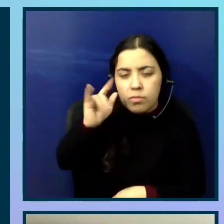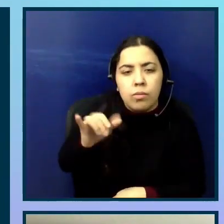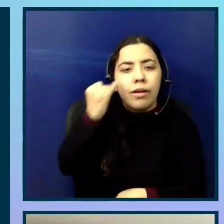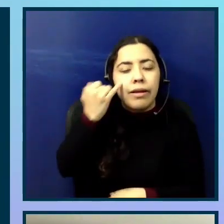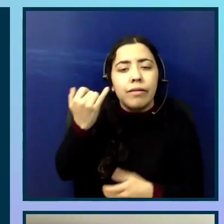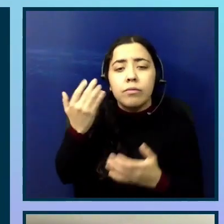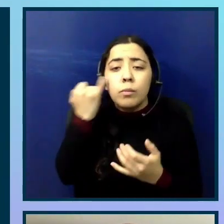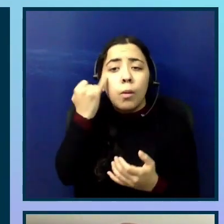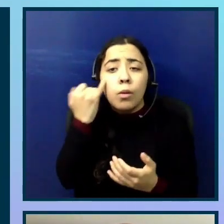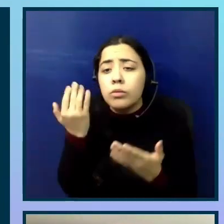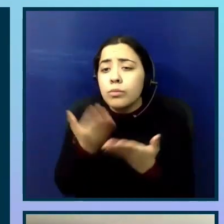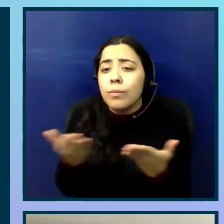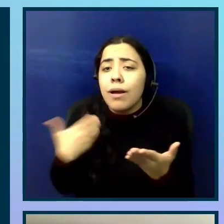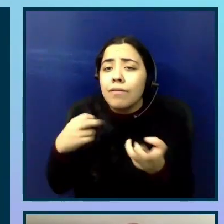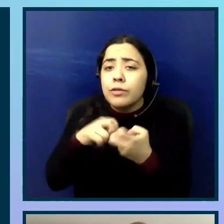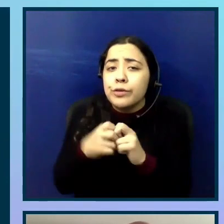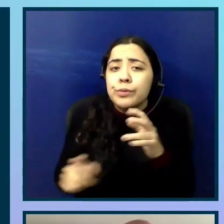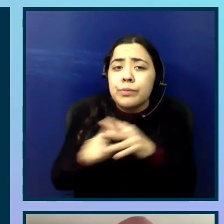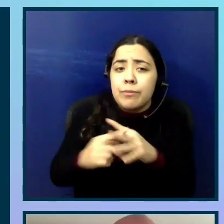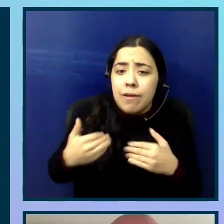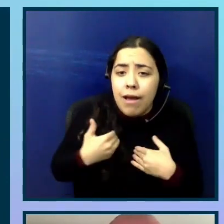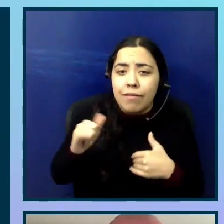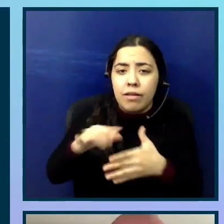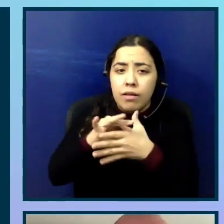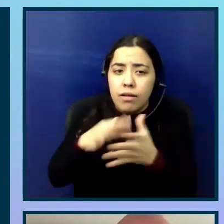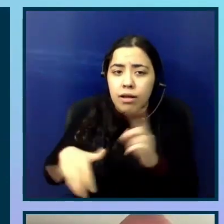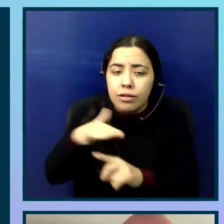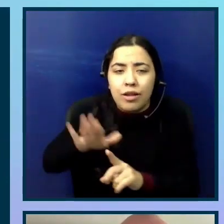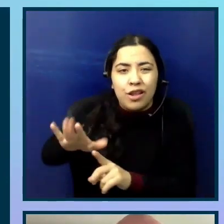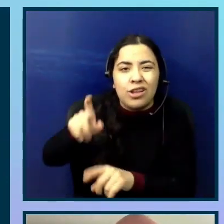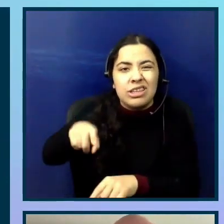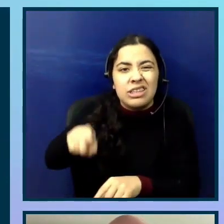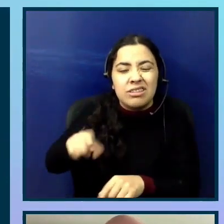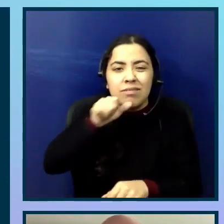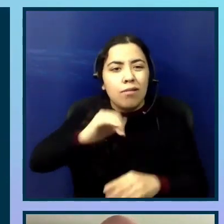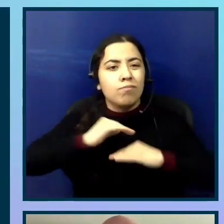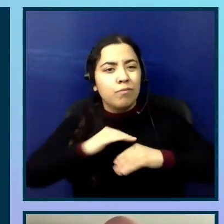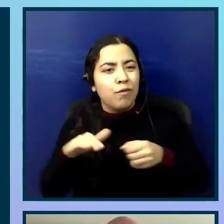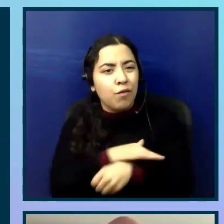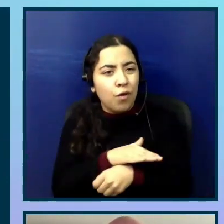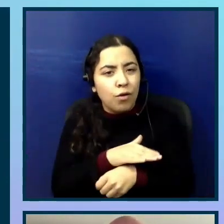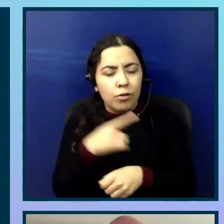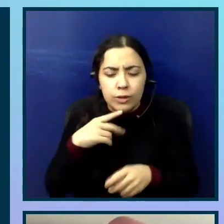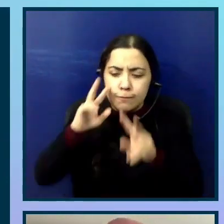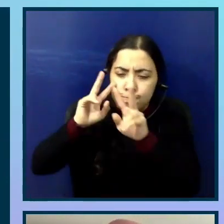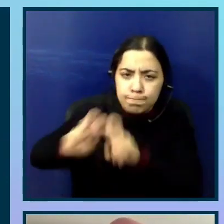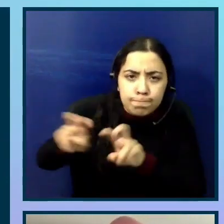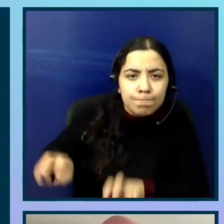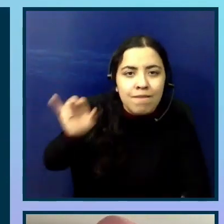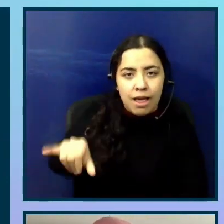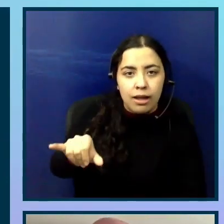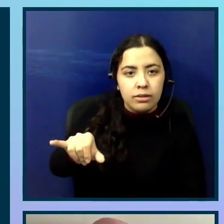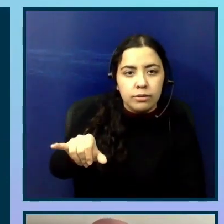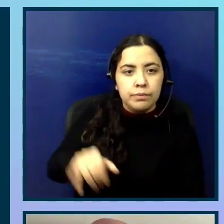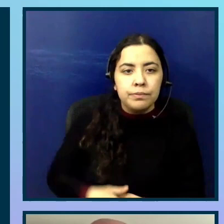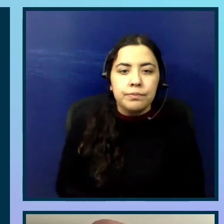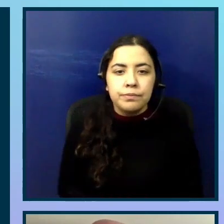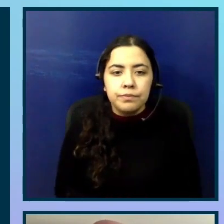and within the context of needs, where that issue is. Something is a slight sideline here.